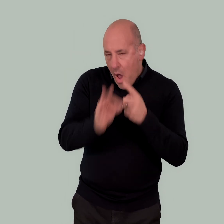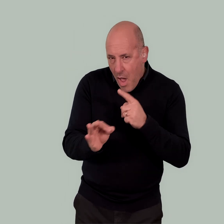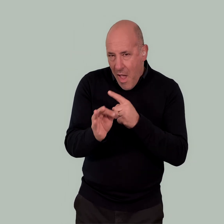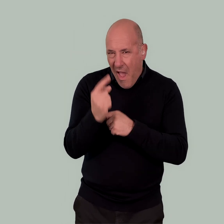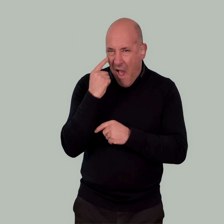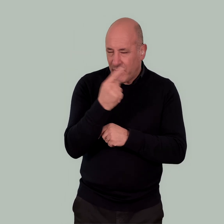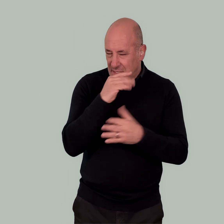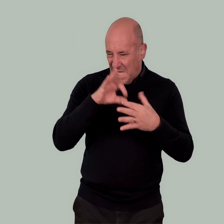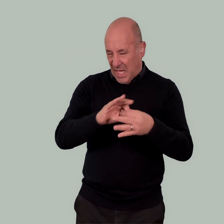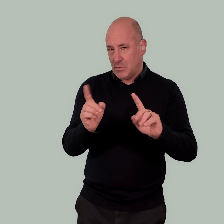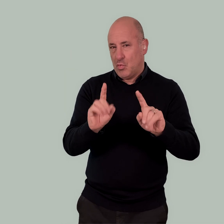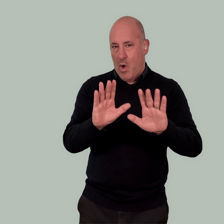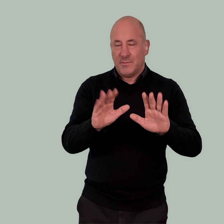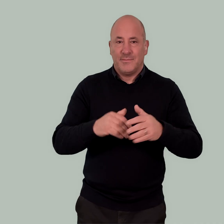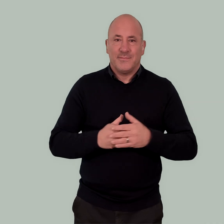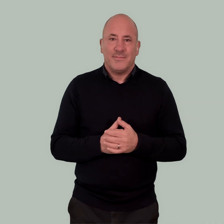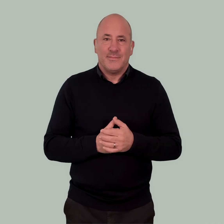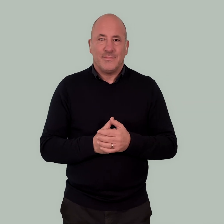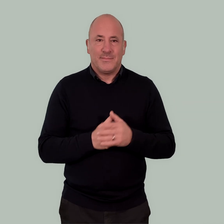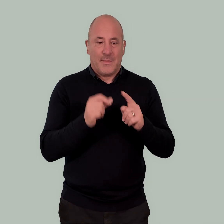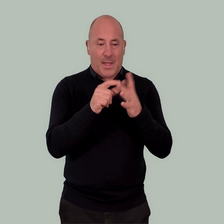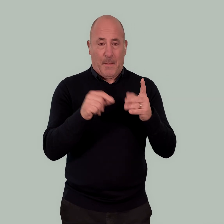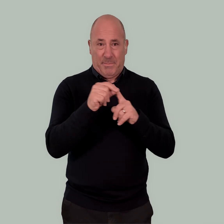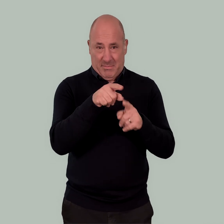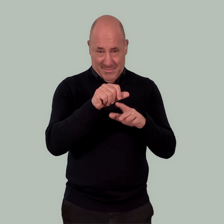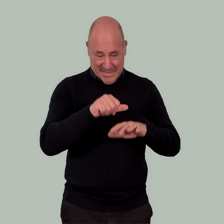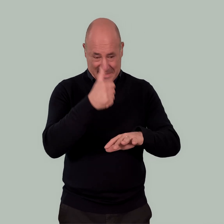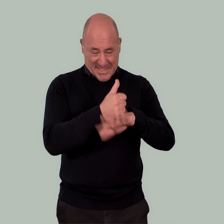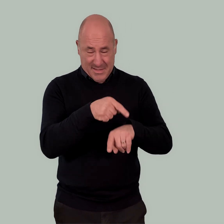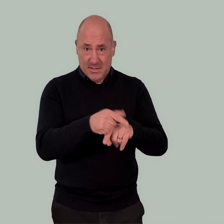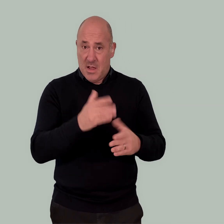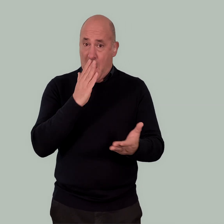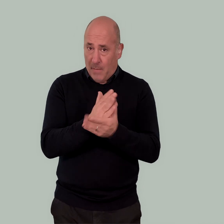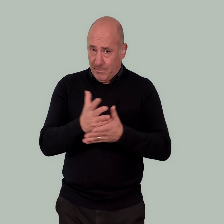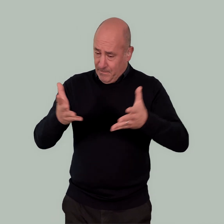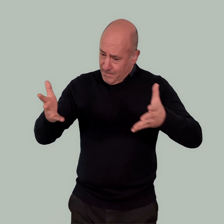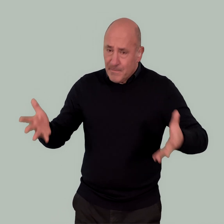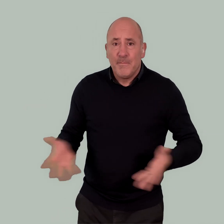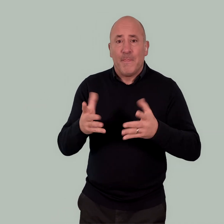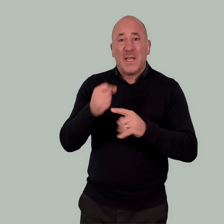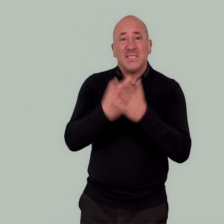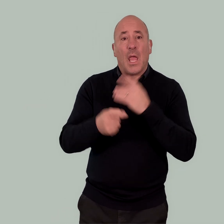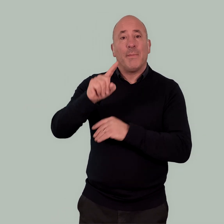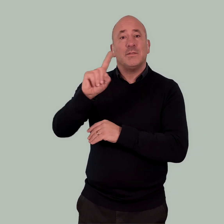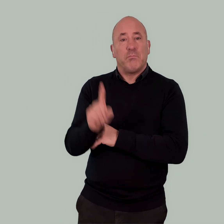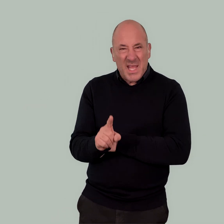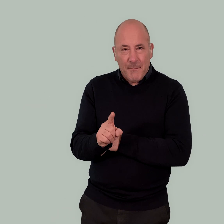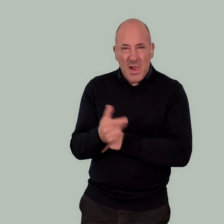the Review is particularly interested in evidence relating to: The role of PIP in enabling disabled people